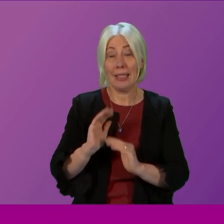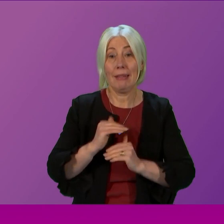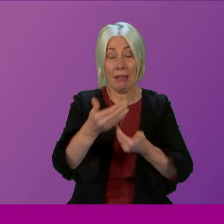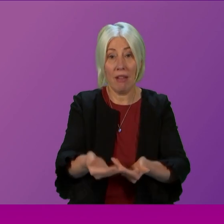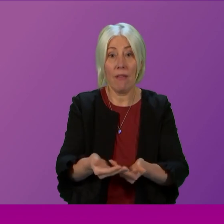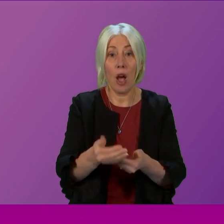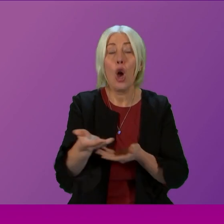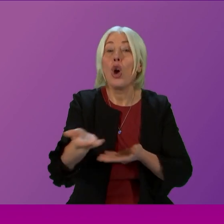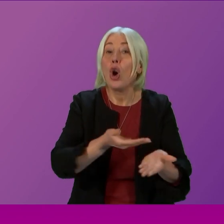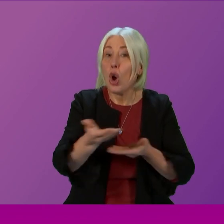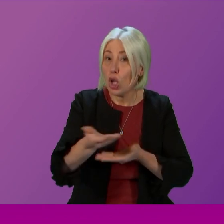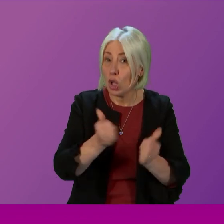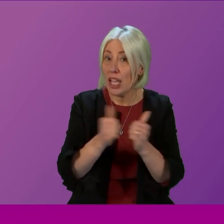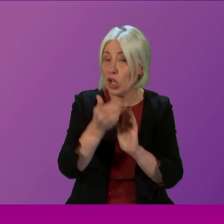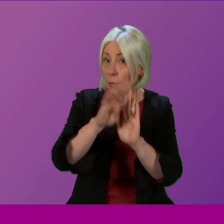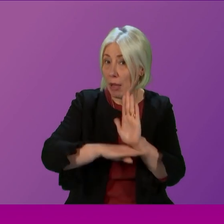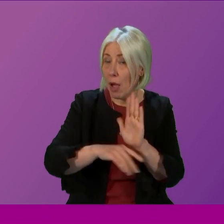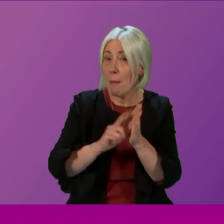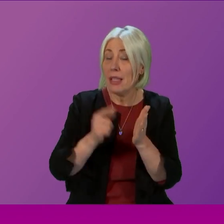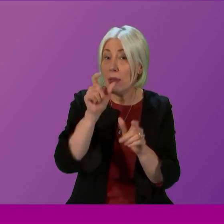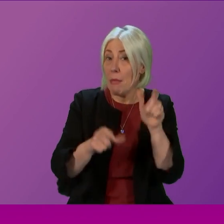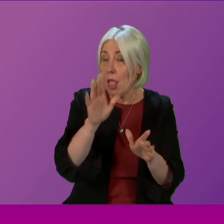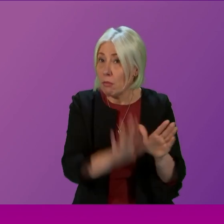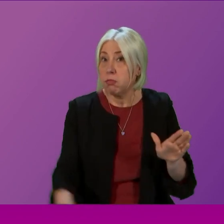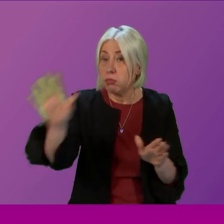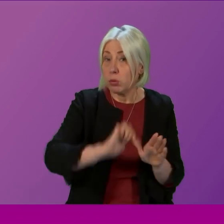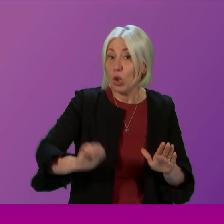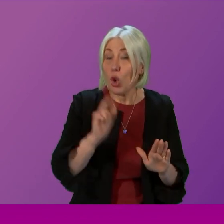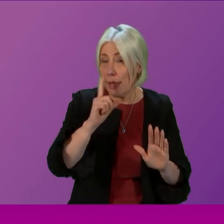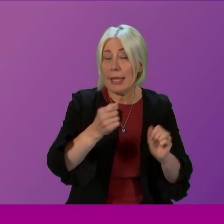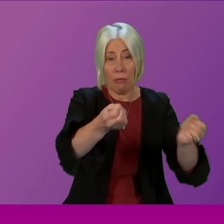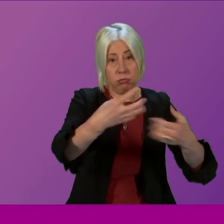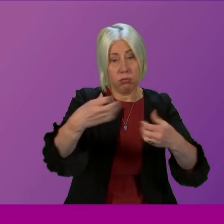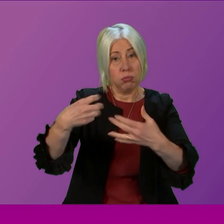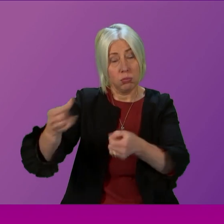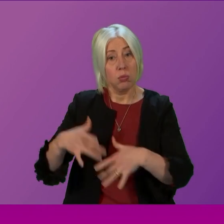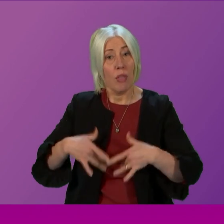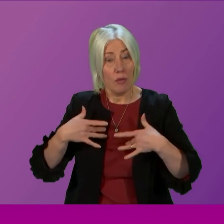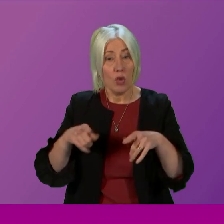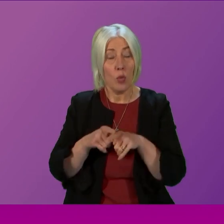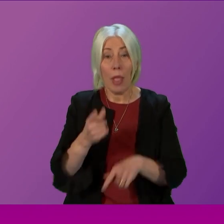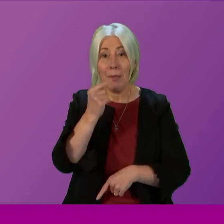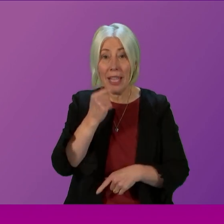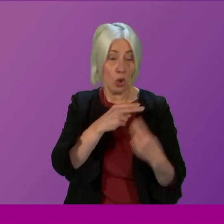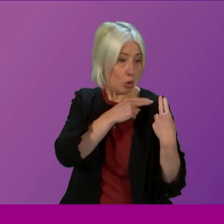later this year to provide an opportunity for people across Scotland to express their views, including on the potential role and duties of a commissioner.